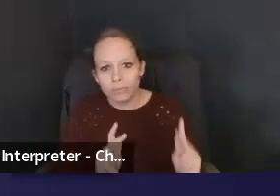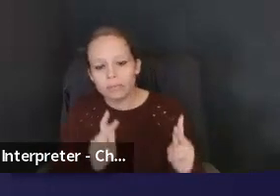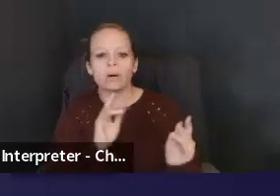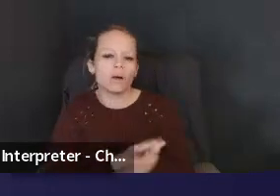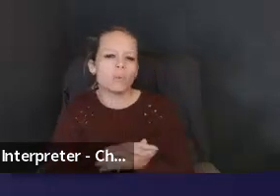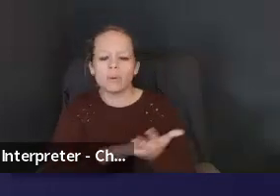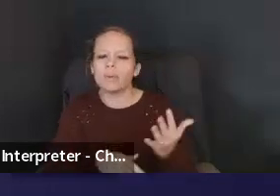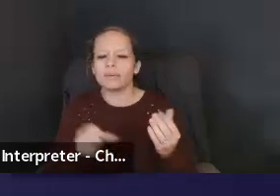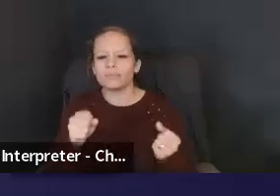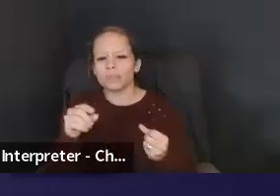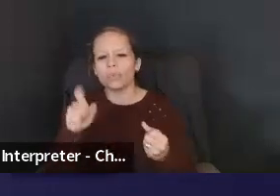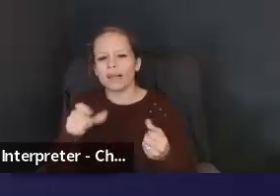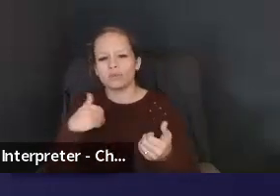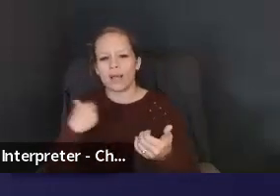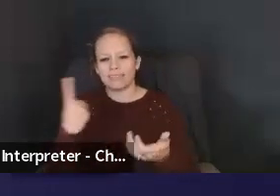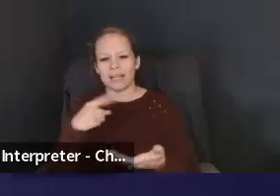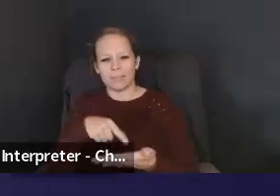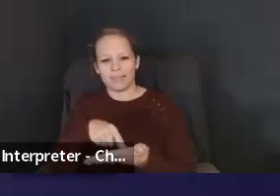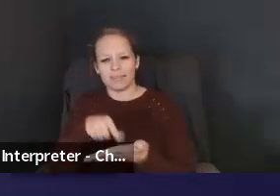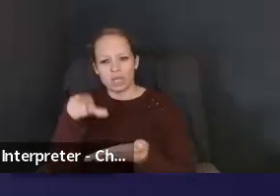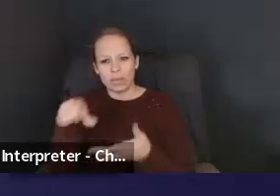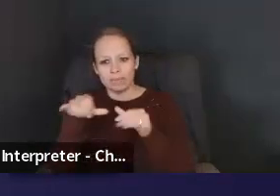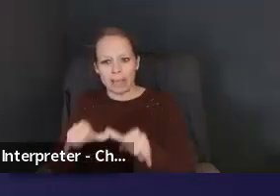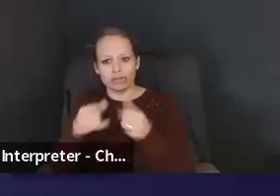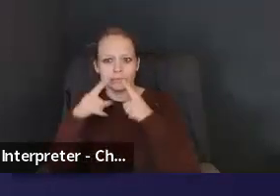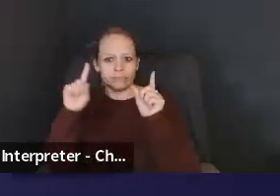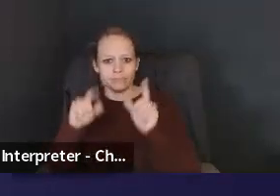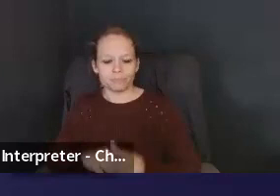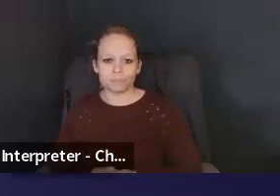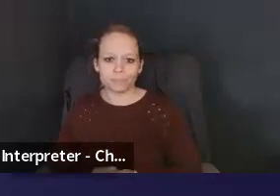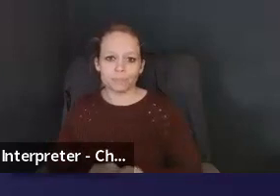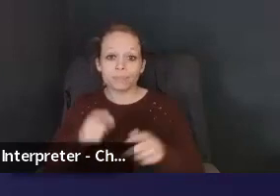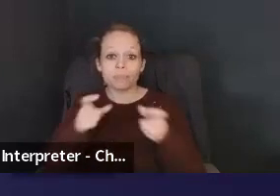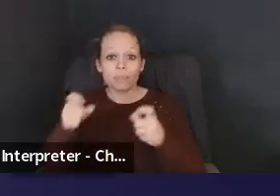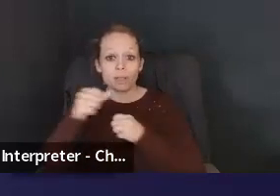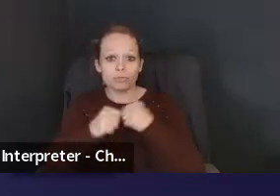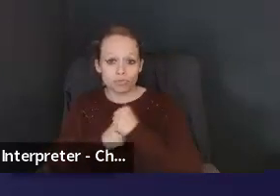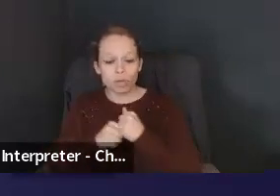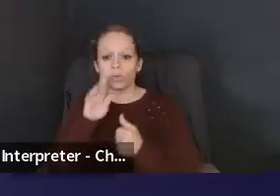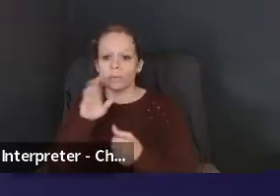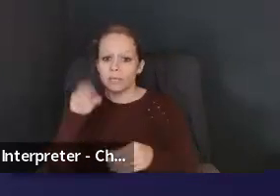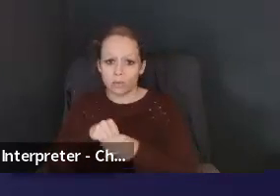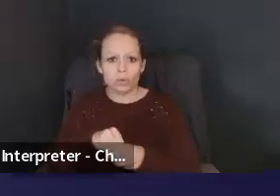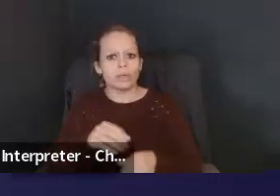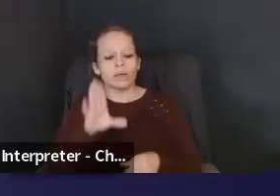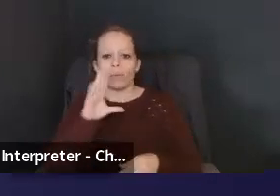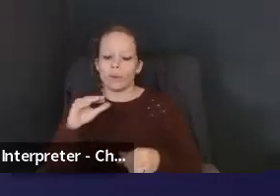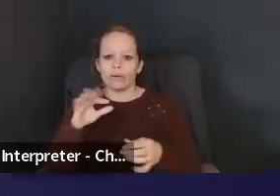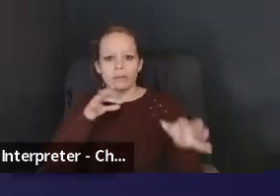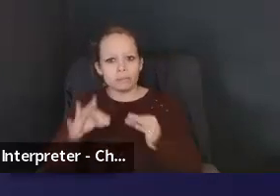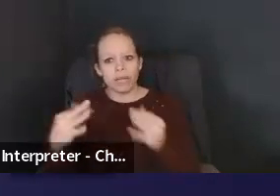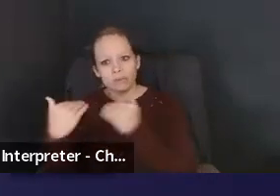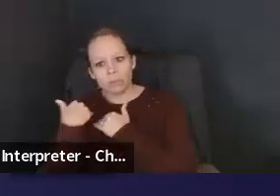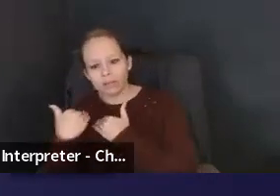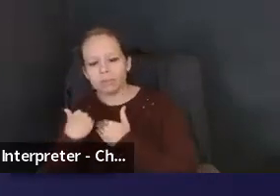is often included here. And, we focus on lines of responsibility, of authority, of budgetary